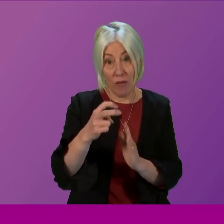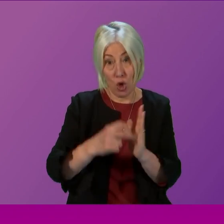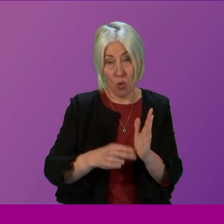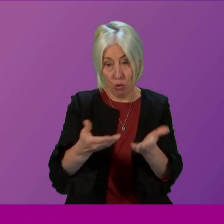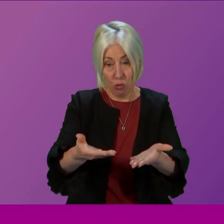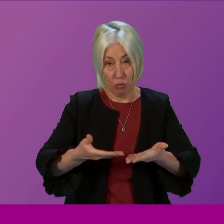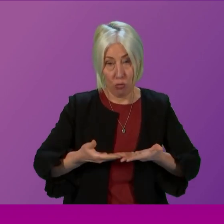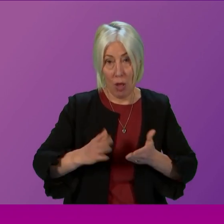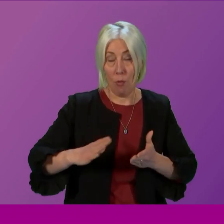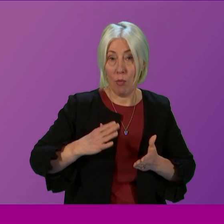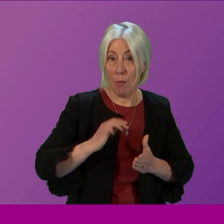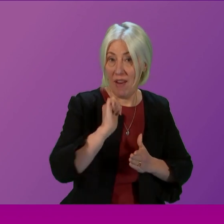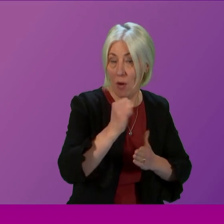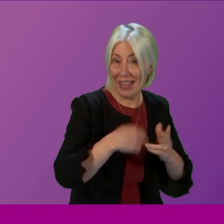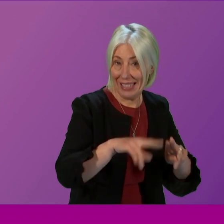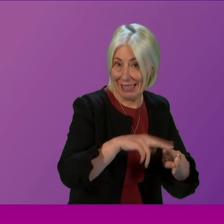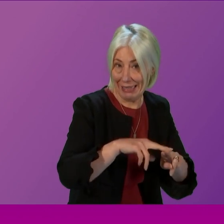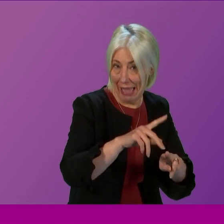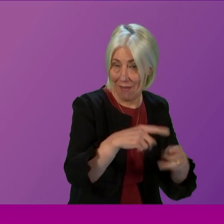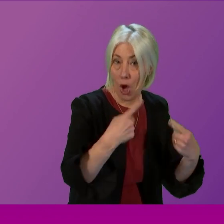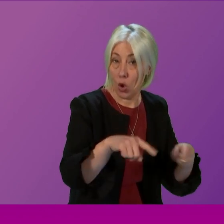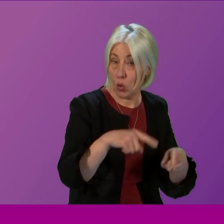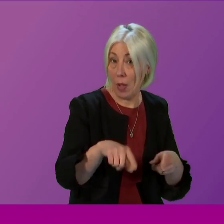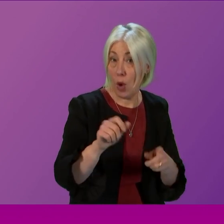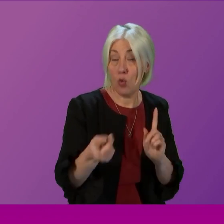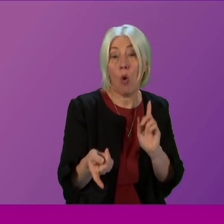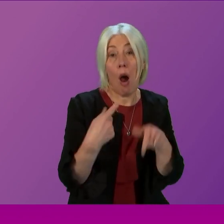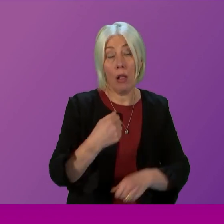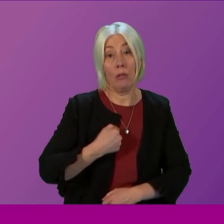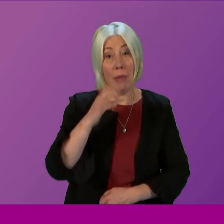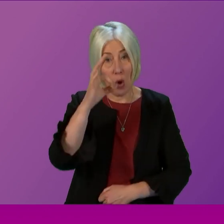been prepared by his staff in order to allow him to answer my questions. I can